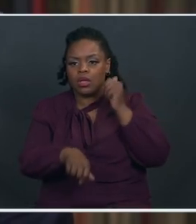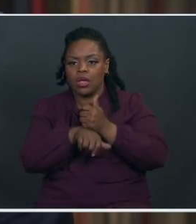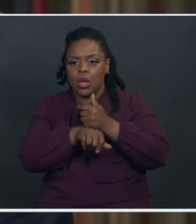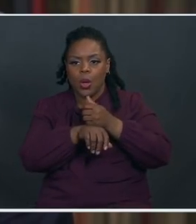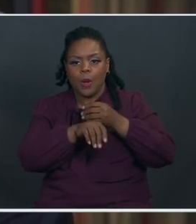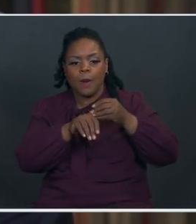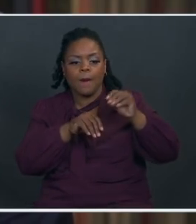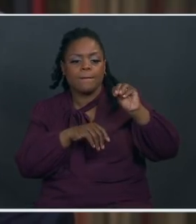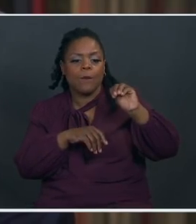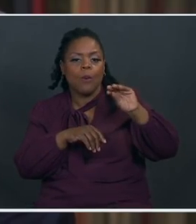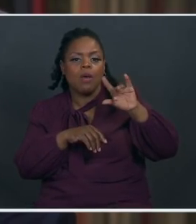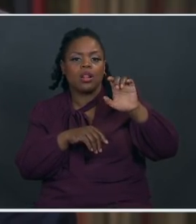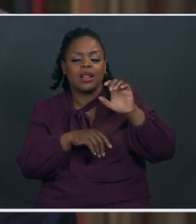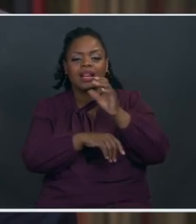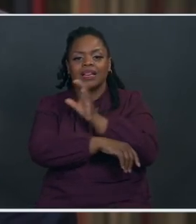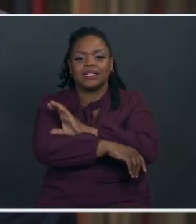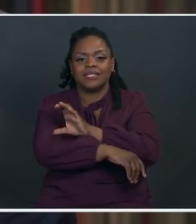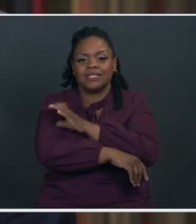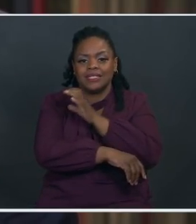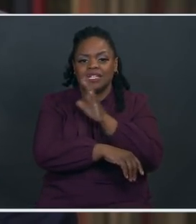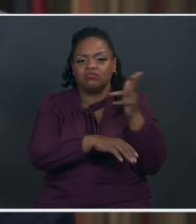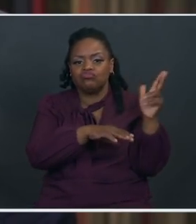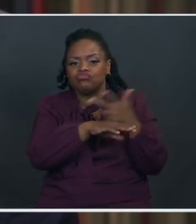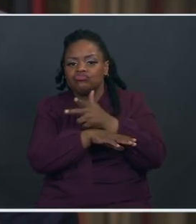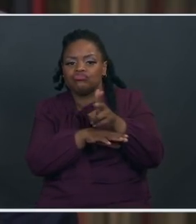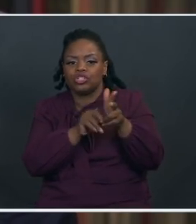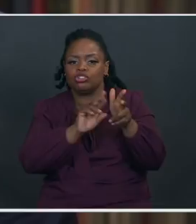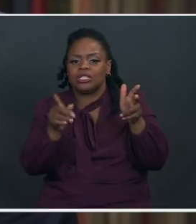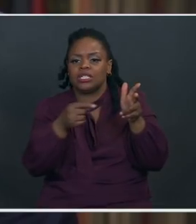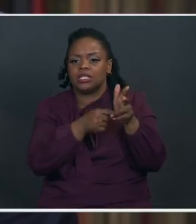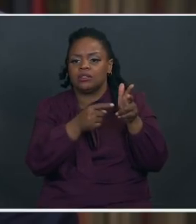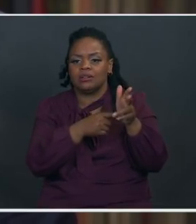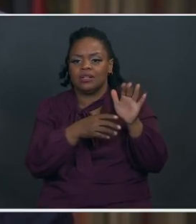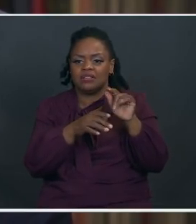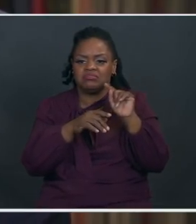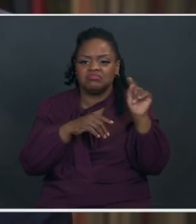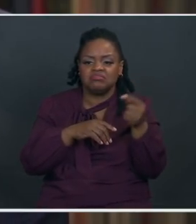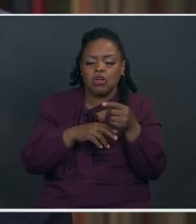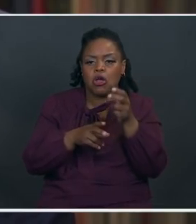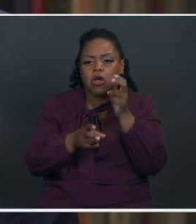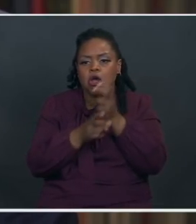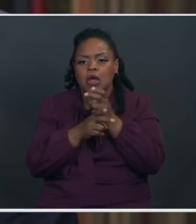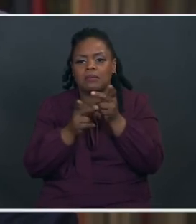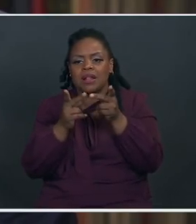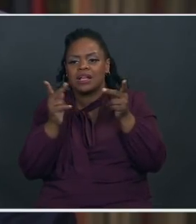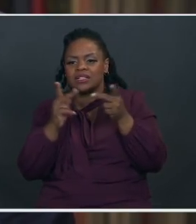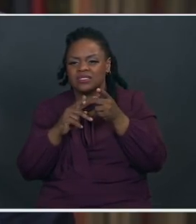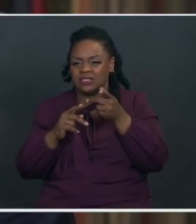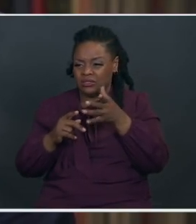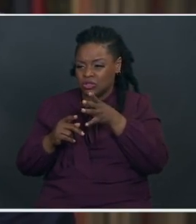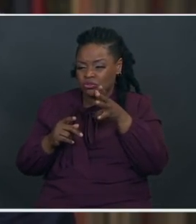particularly in pursuit of the health equity goals that Dr. Nunez-Smith has outlined.